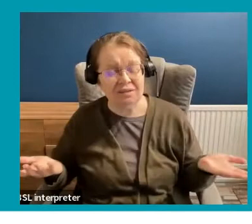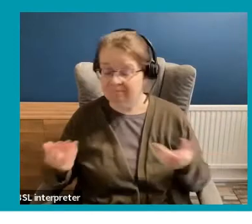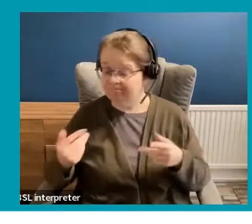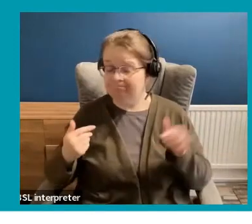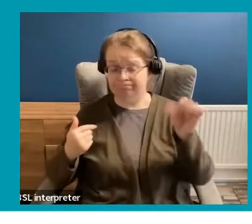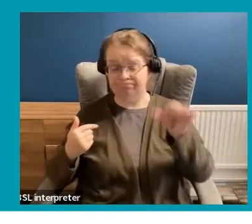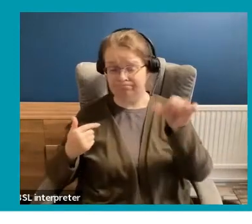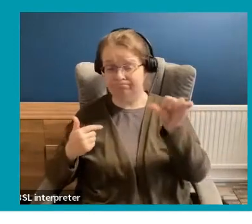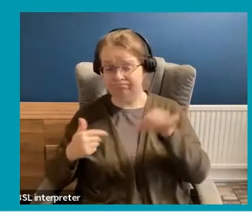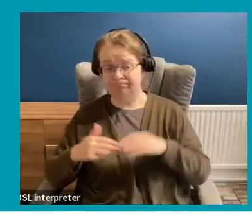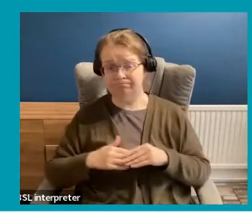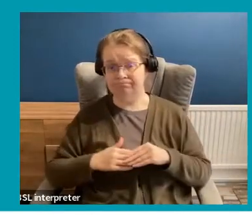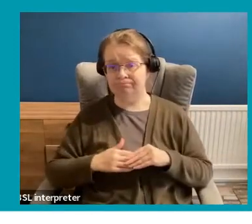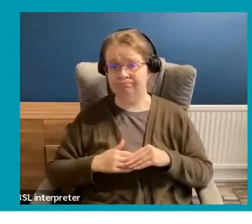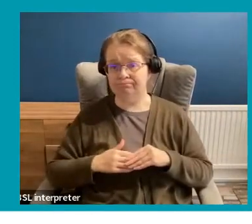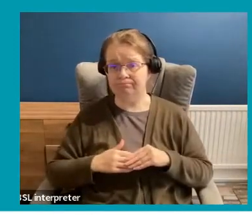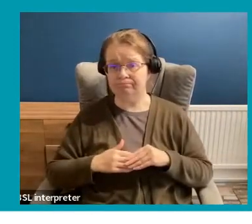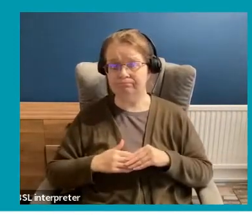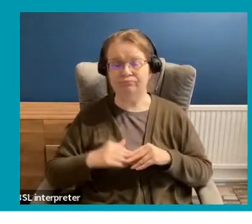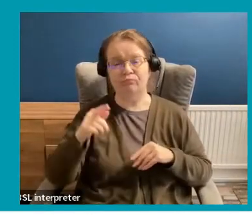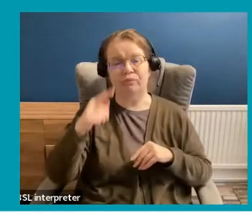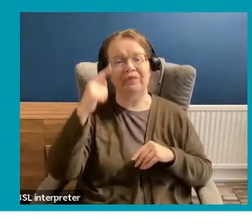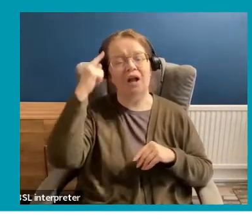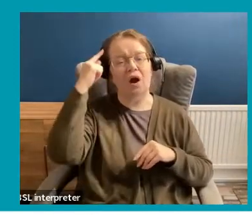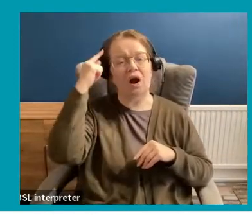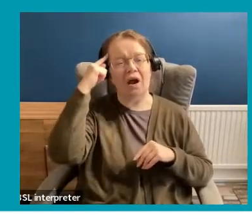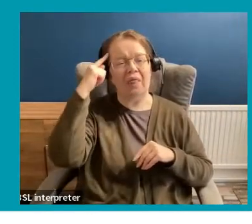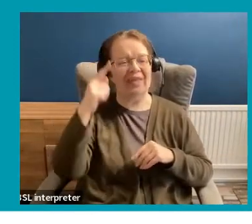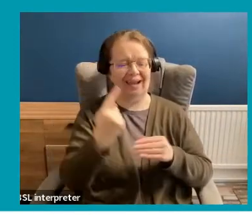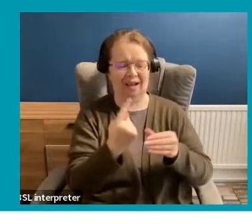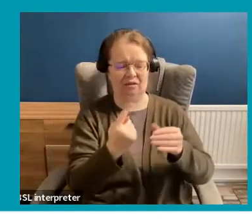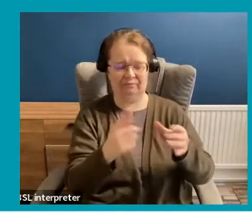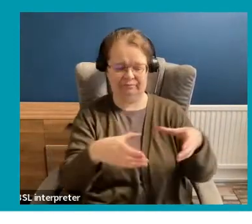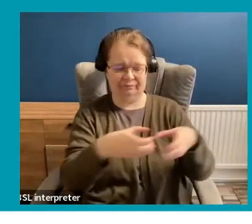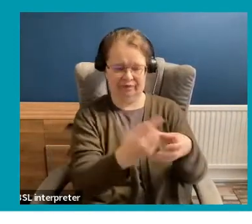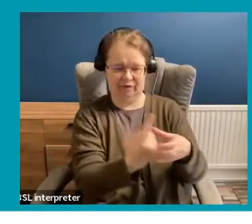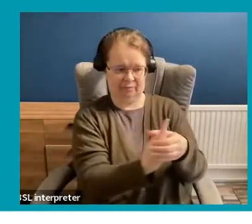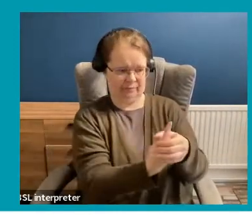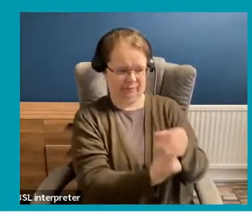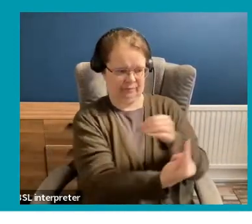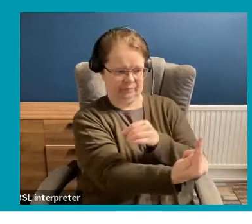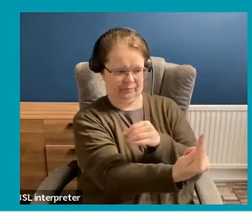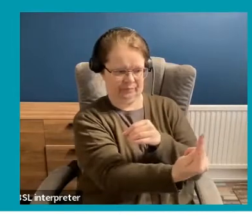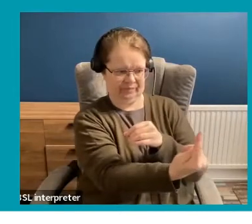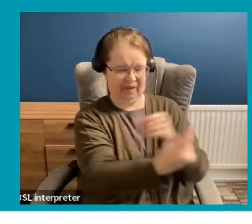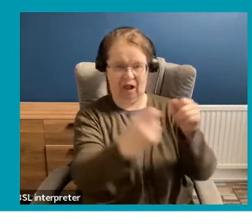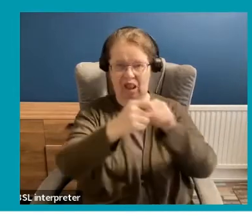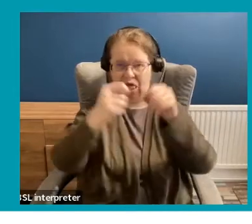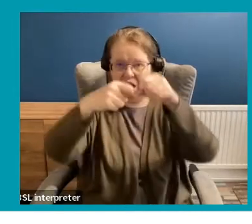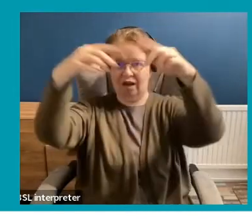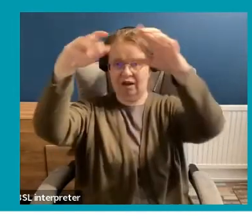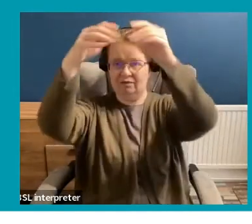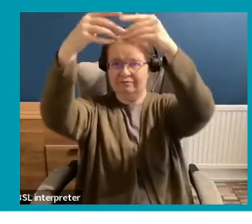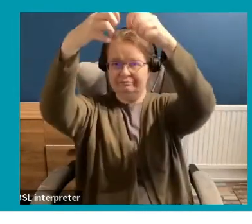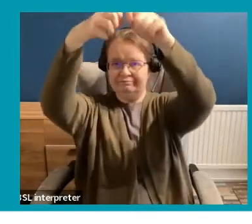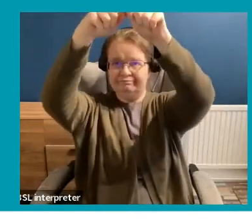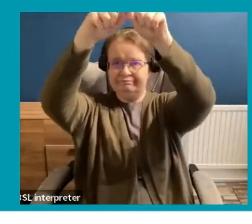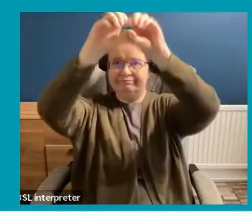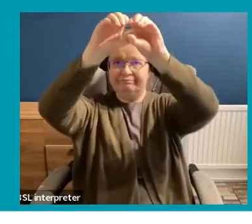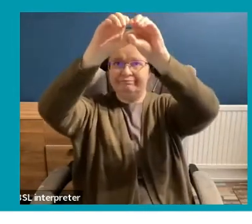If you think of things in silos are you take a hierarchical approach to this it's just not